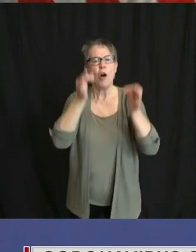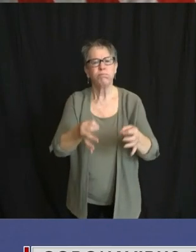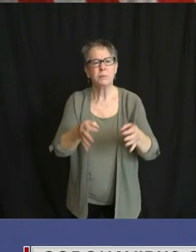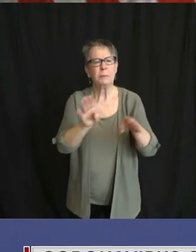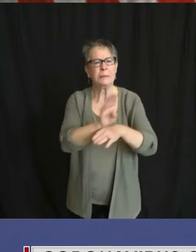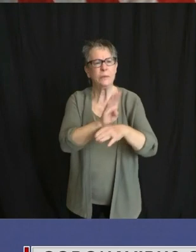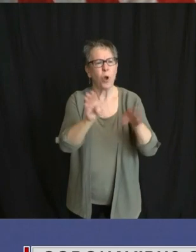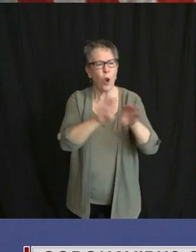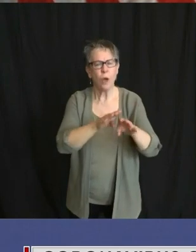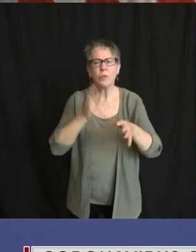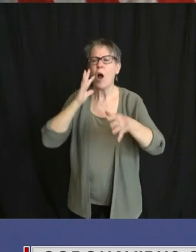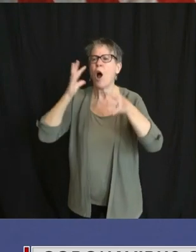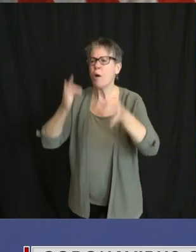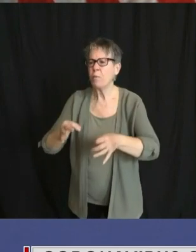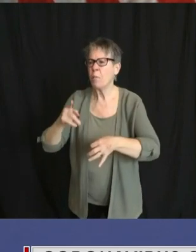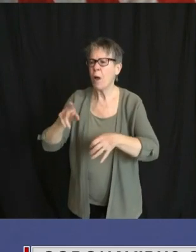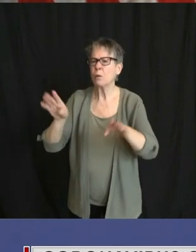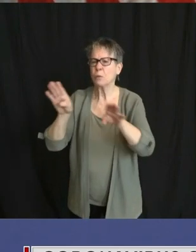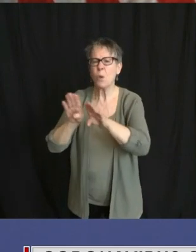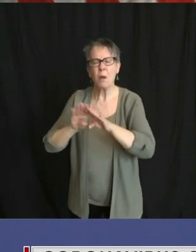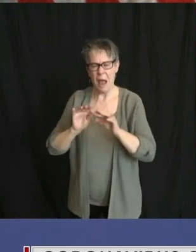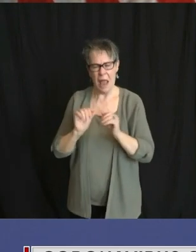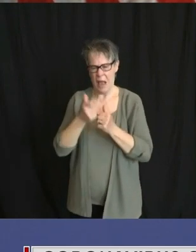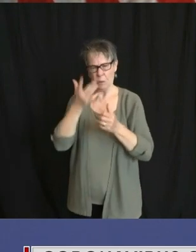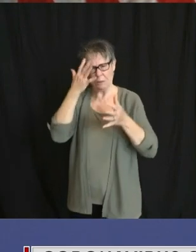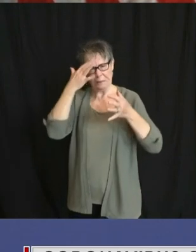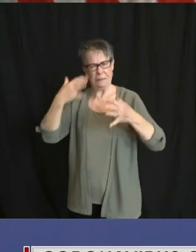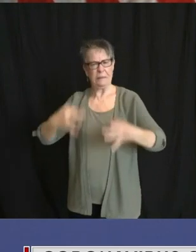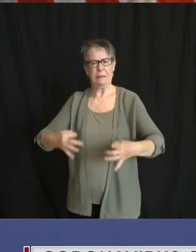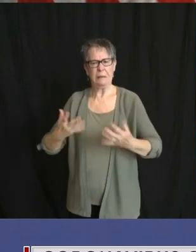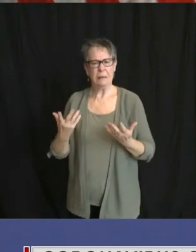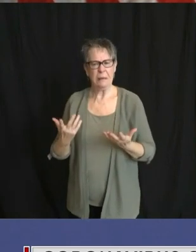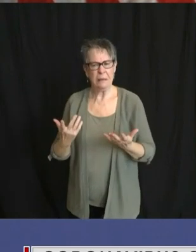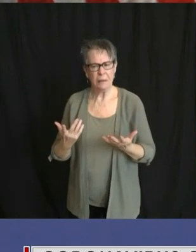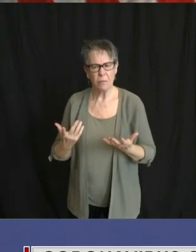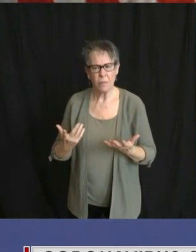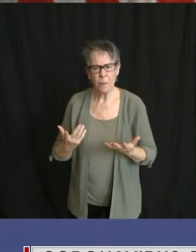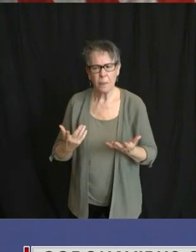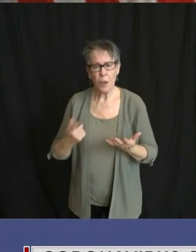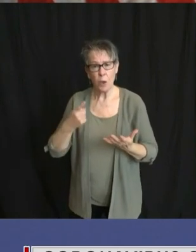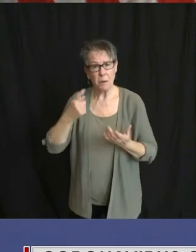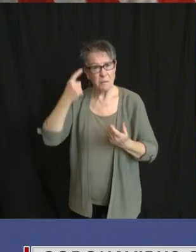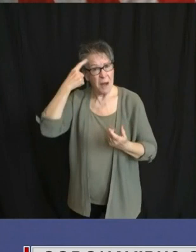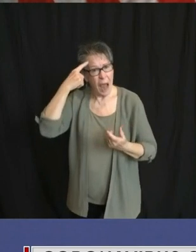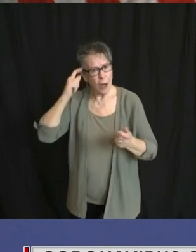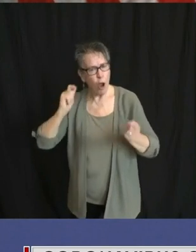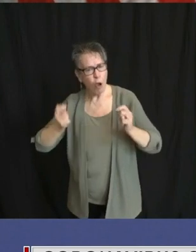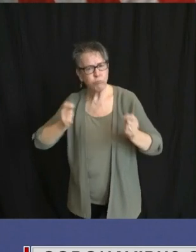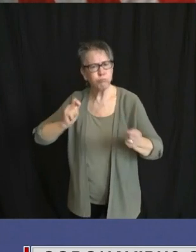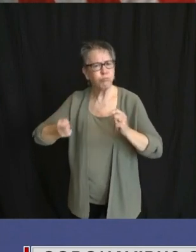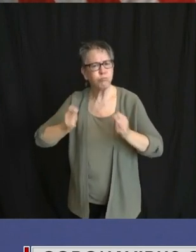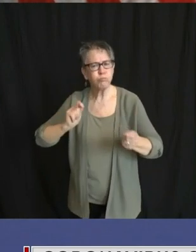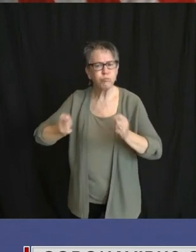IMPORTANT FOR JERSEY RESIDENTS TO KEEP IN MIND IN TERMS OF THE WAY YOU ARE LOOKING AT MAKING DECISIONS. IS THIS A SITUATION WHERE YOUR DECISION-MAKING PROCESS IS BASED ON REASONABLENESS DO YOU